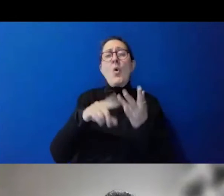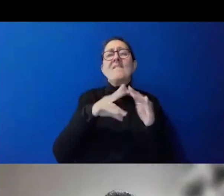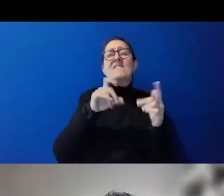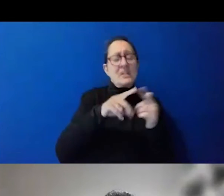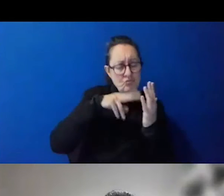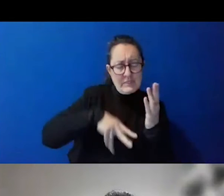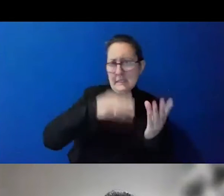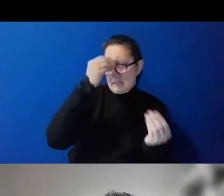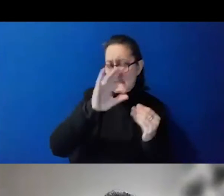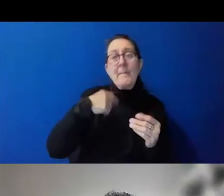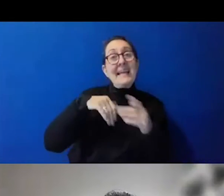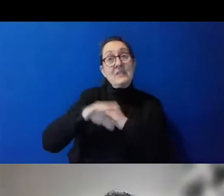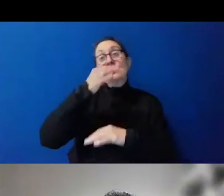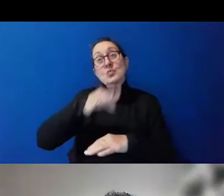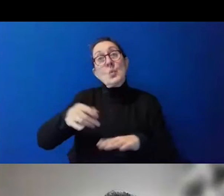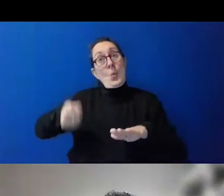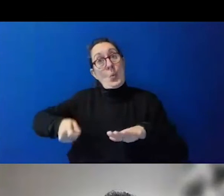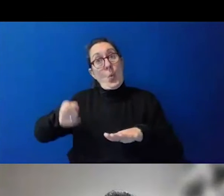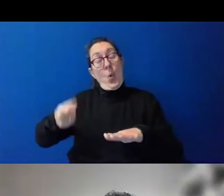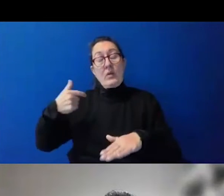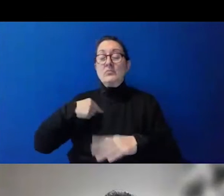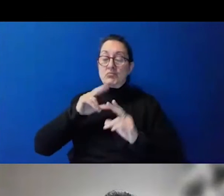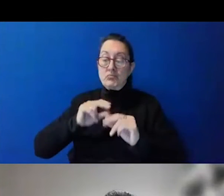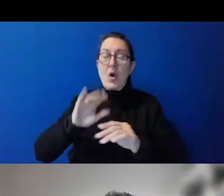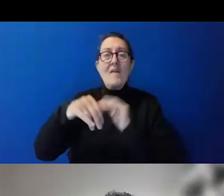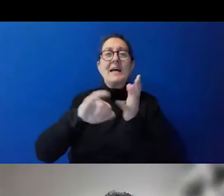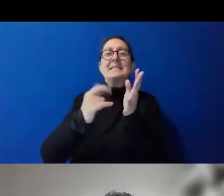the summary offenses one of the good things about the children's called is that there are a lot of